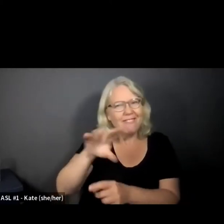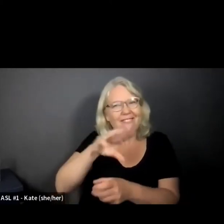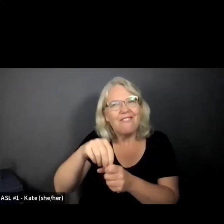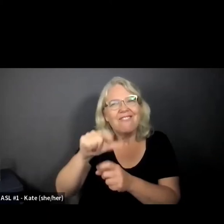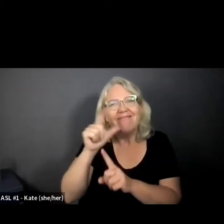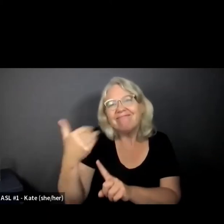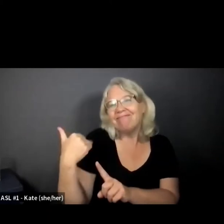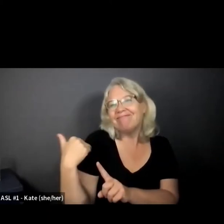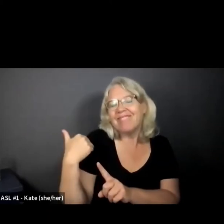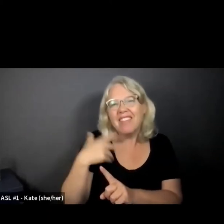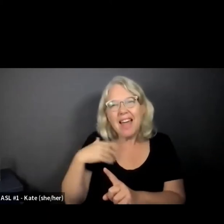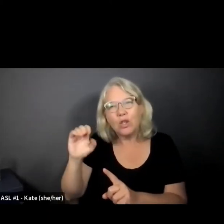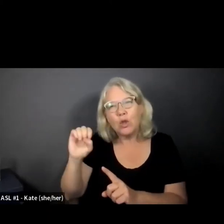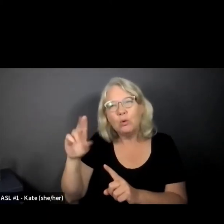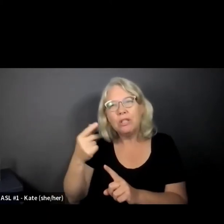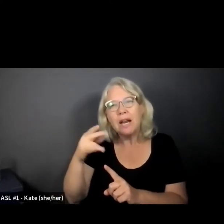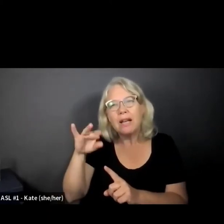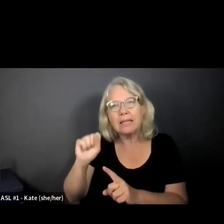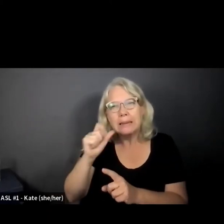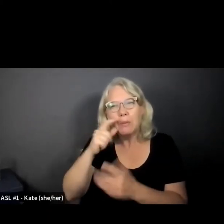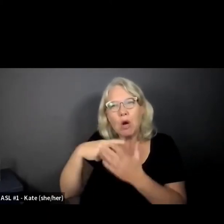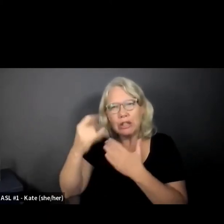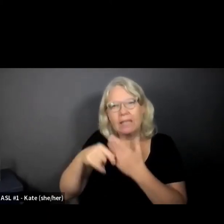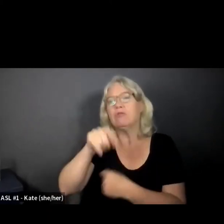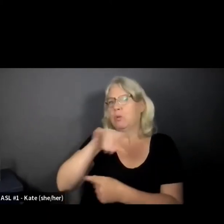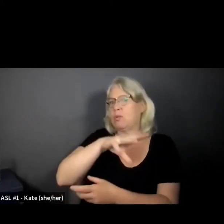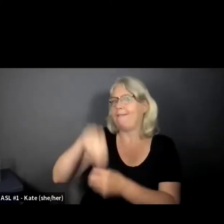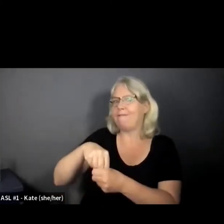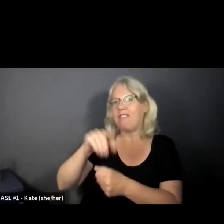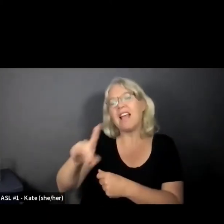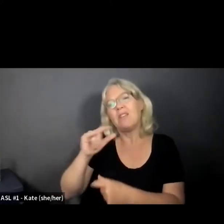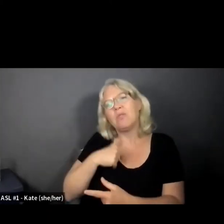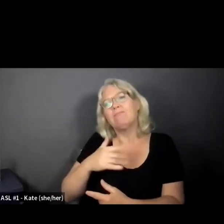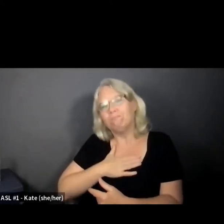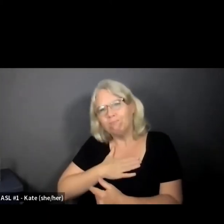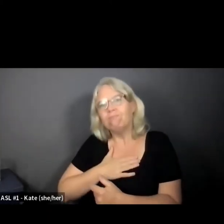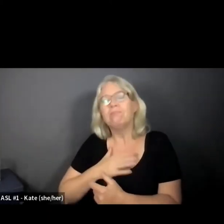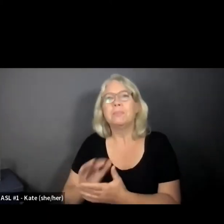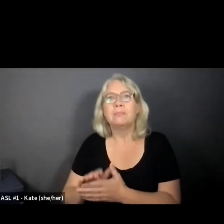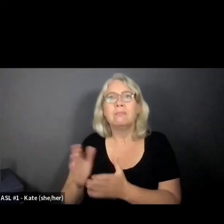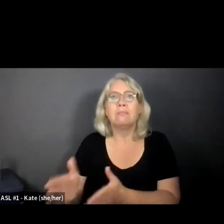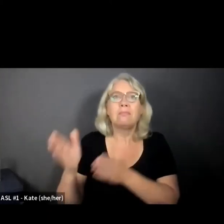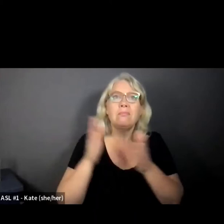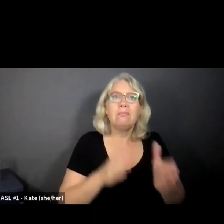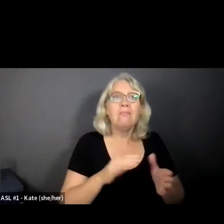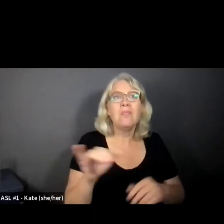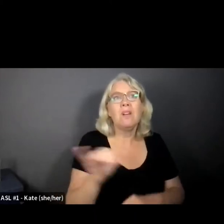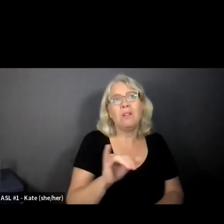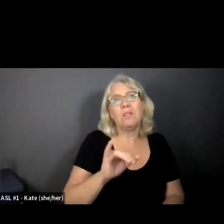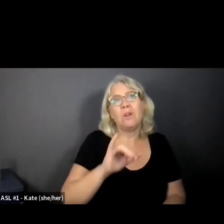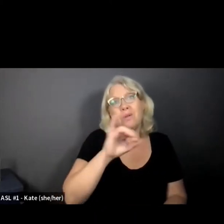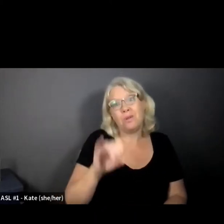AS DOUGLAS MENTIONED, WE LOST ANOTHER GOOD FRIEND AND PILLAR IN THE DISABILITY RIGHTS MOVEMENT, JOHN RAE.